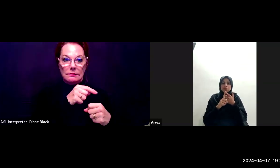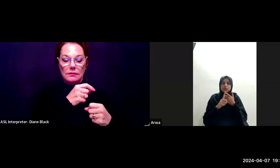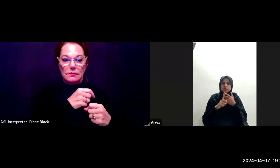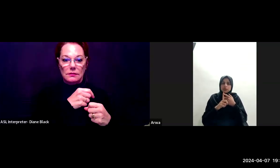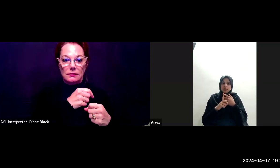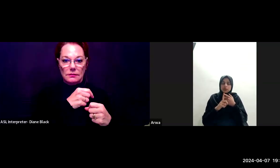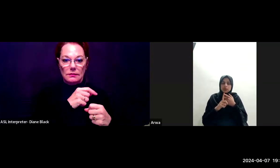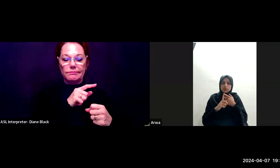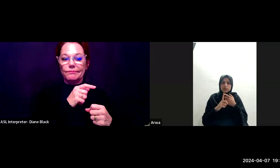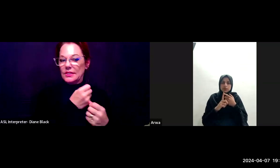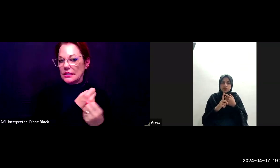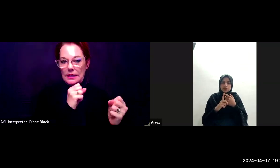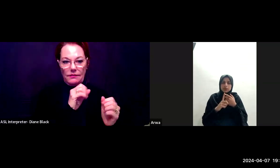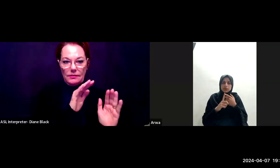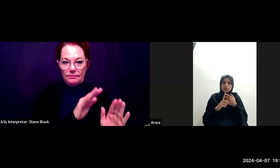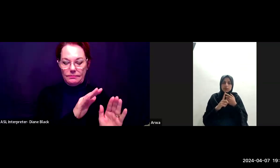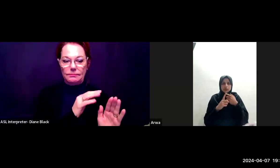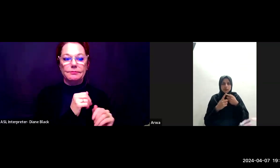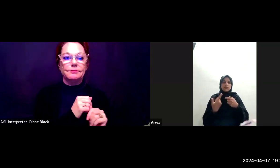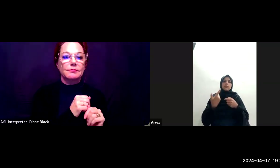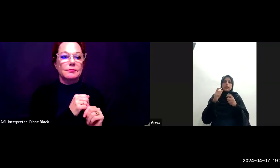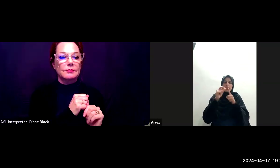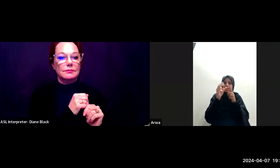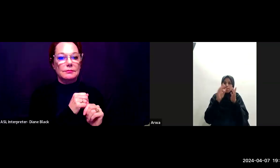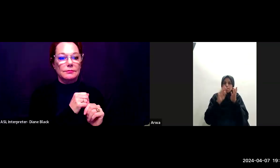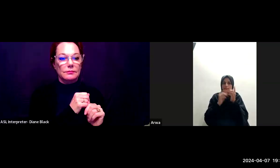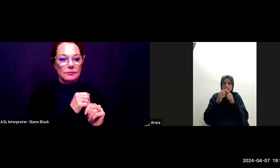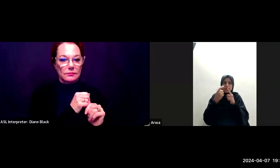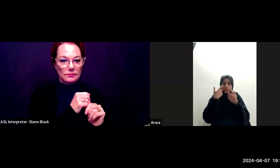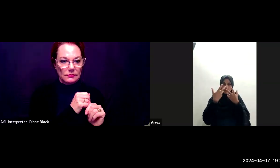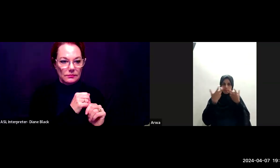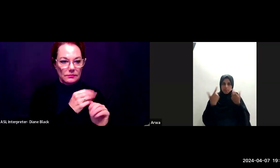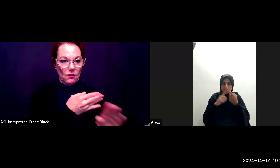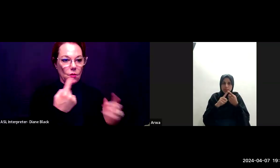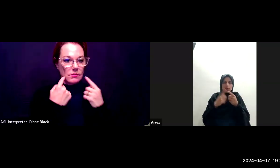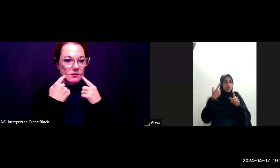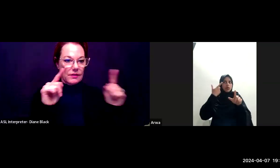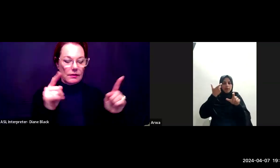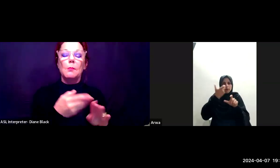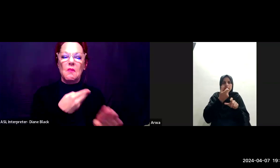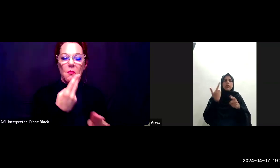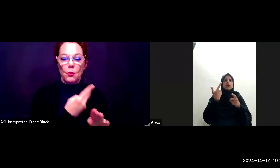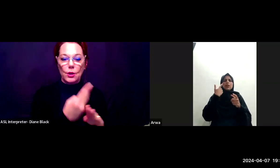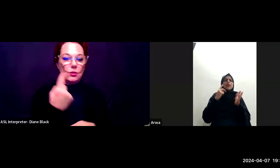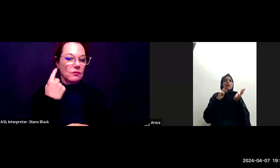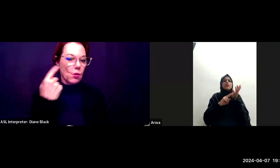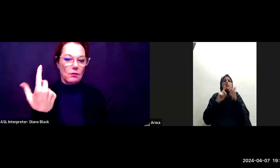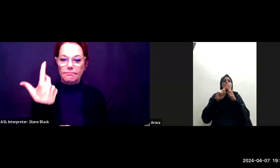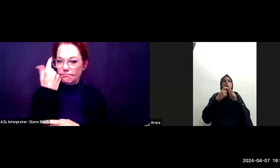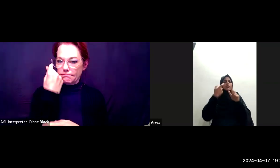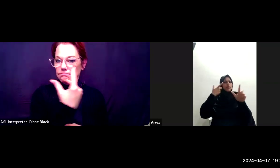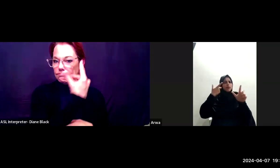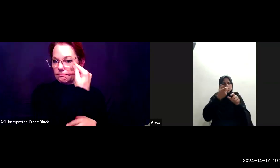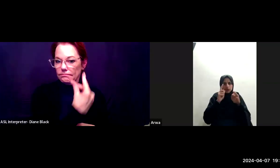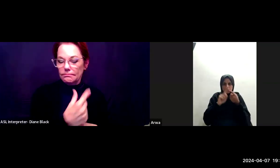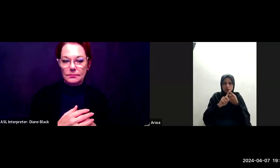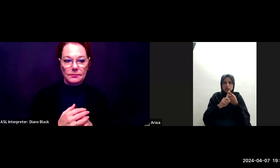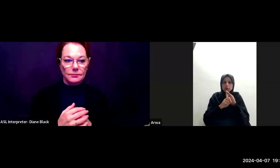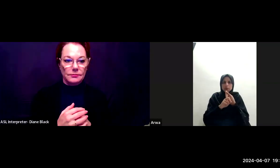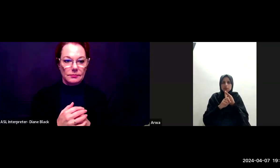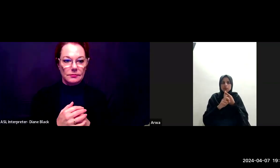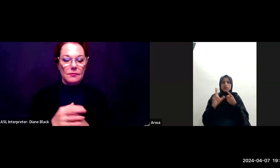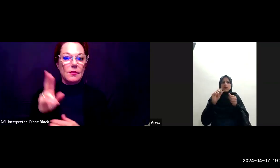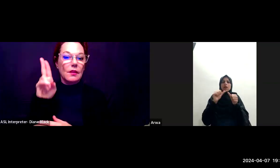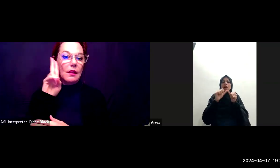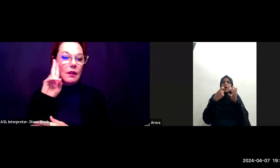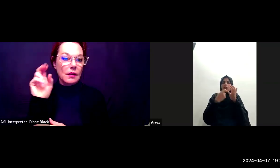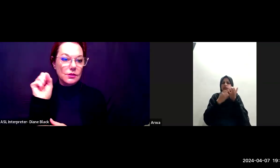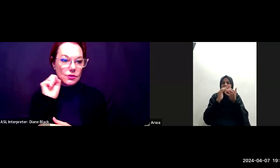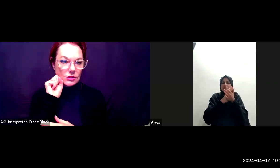made to be infected in the retina or injected into retina. So Usher syndrome still struggle in terms of Gene